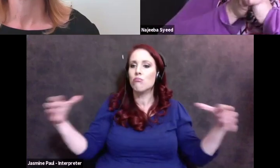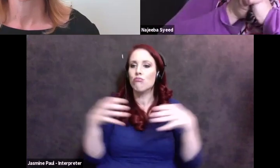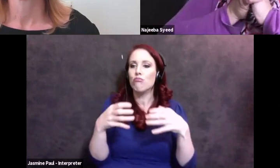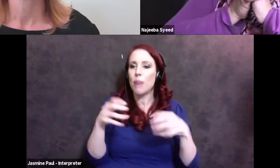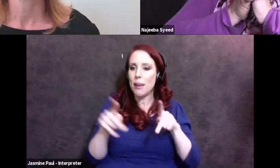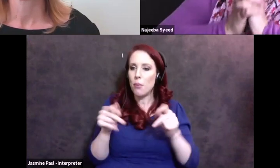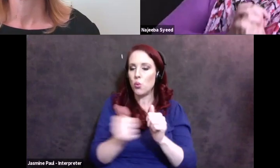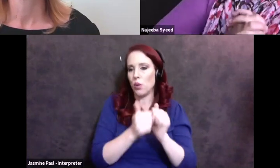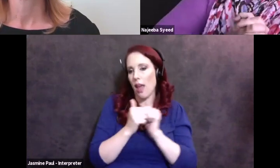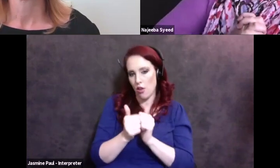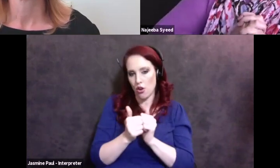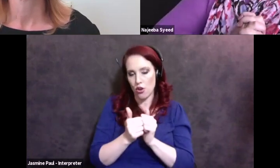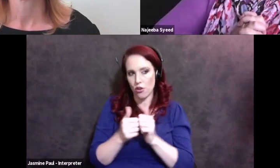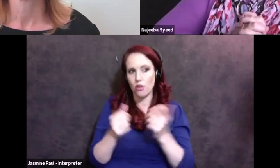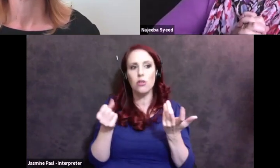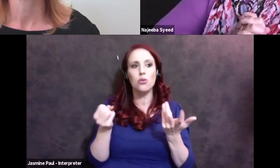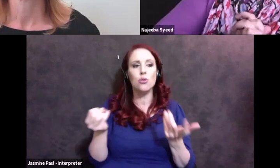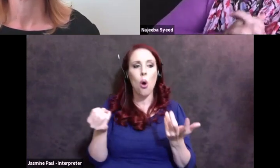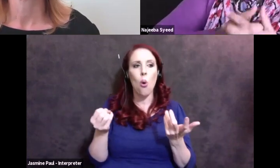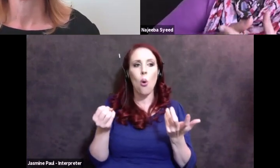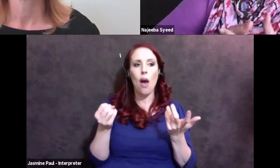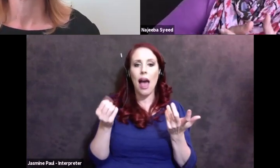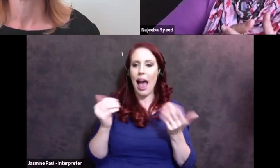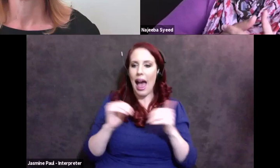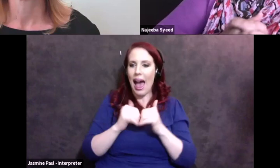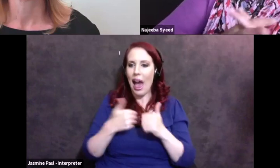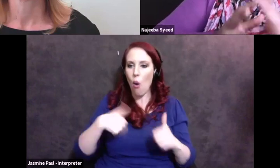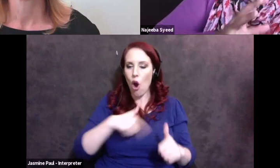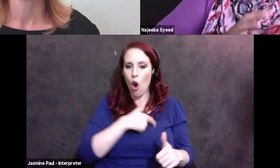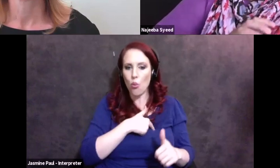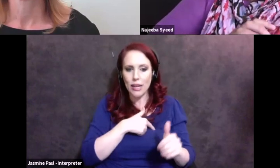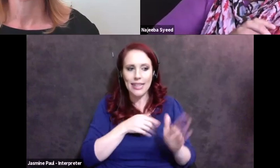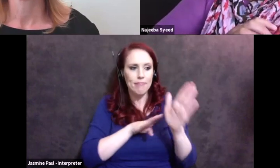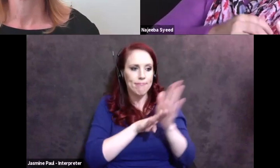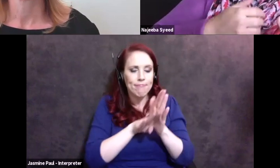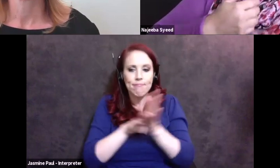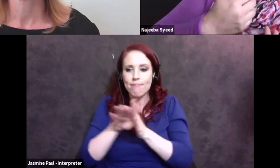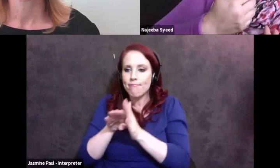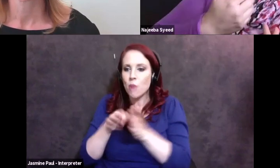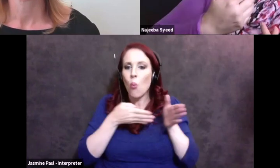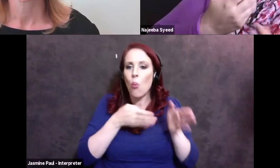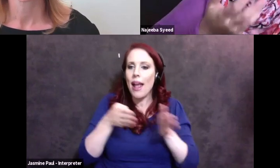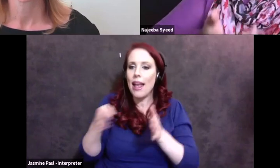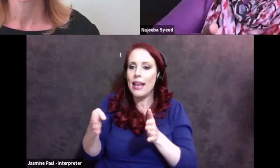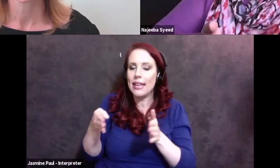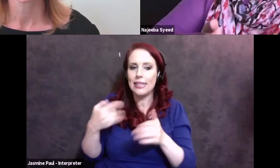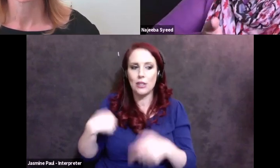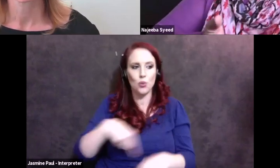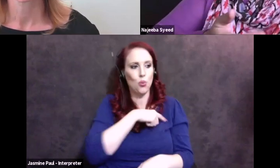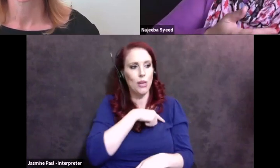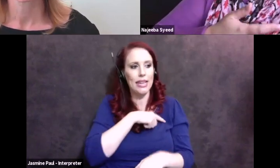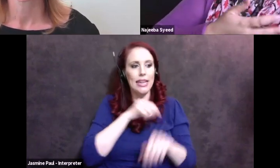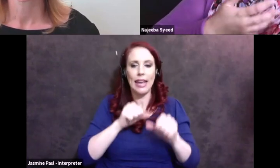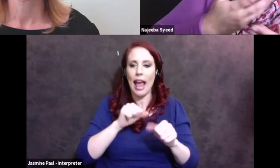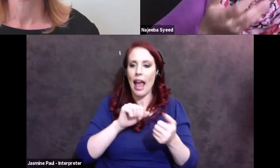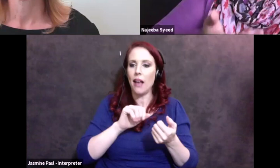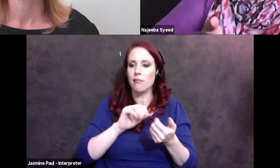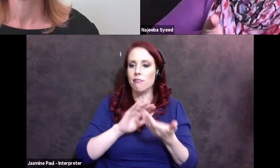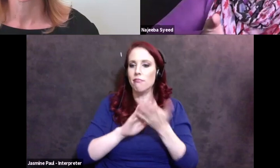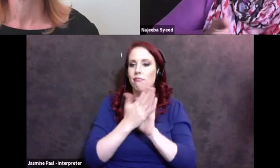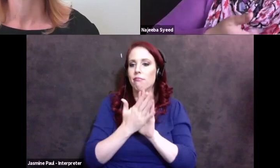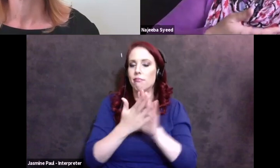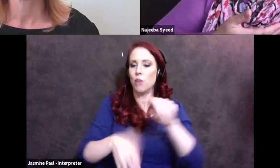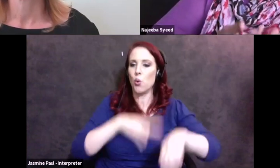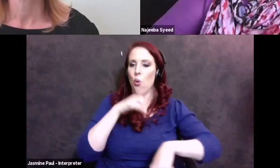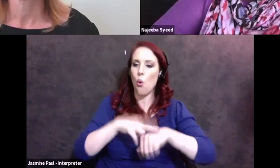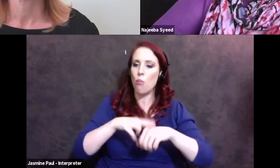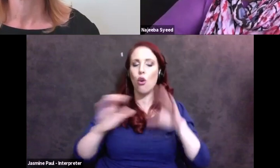so how are we building ways in which we normalize the conversation around being Muslim in the